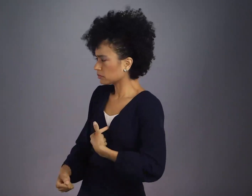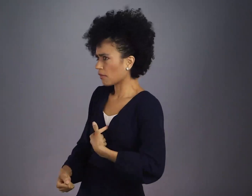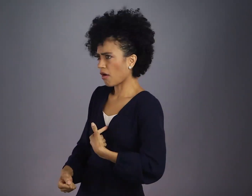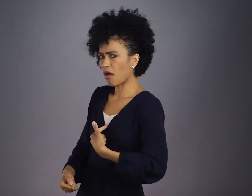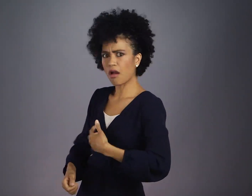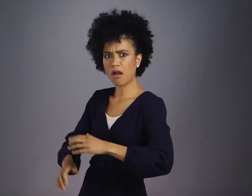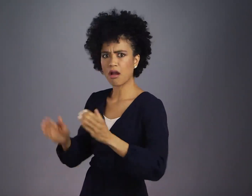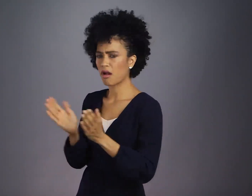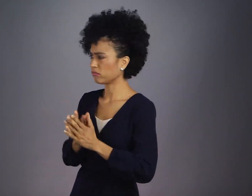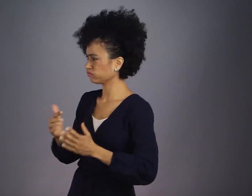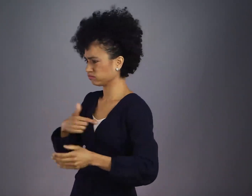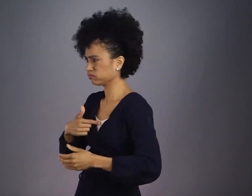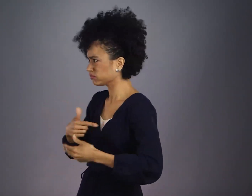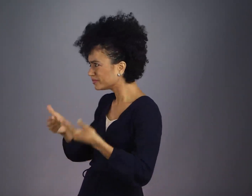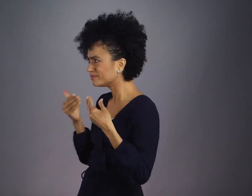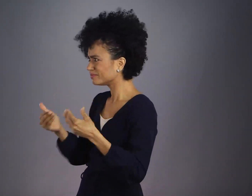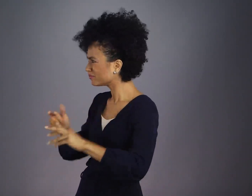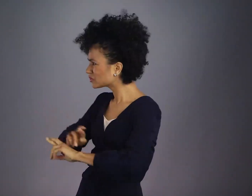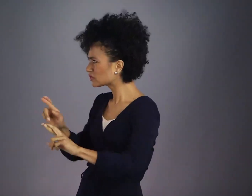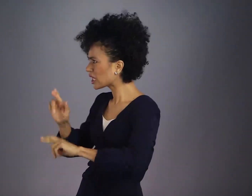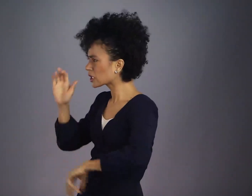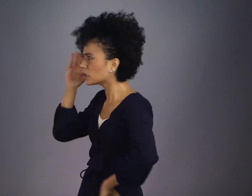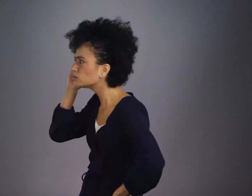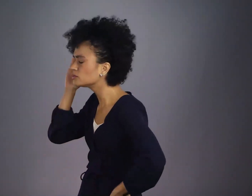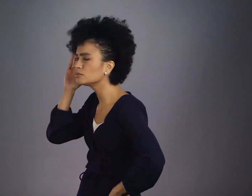they will be honored by our conﬁdence.